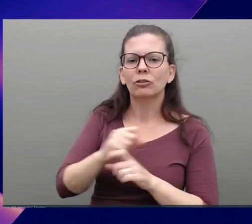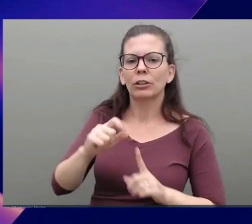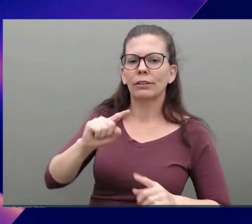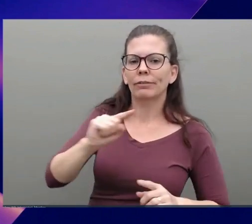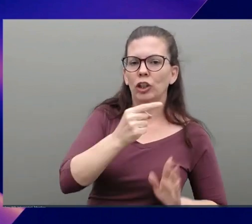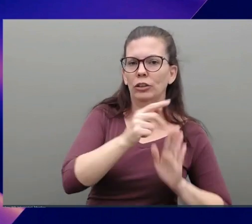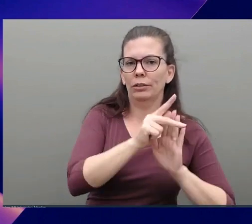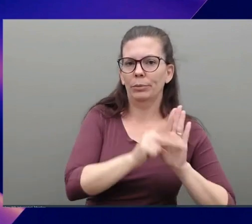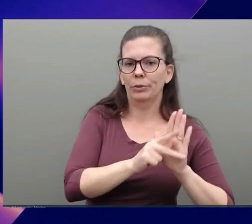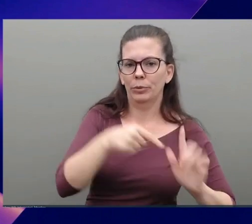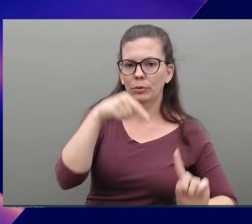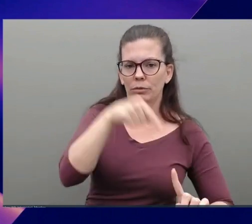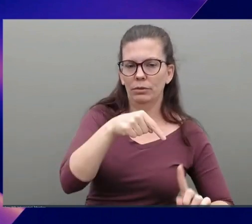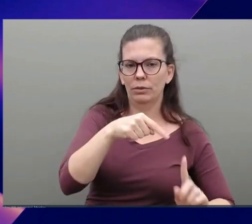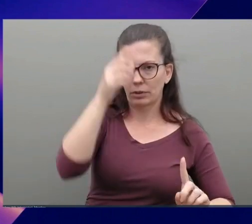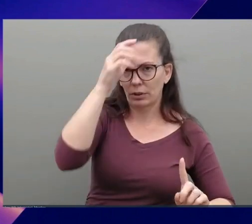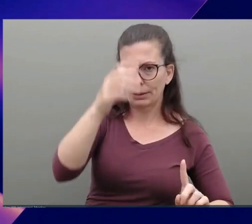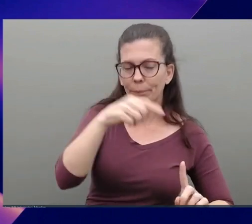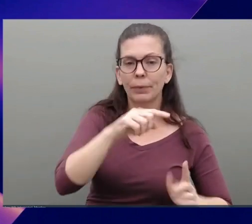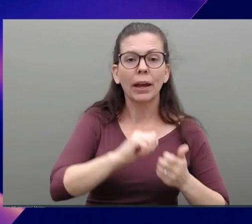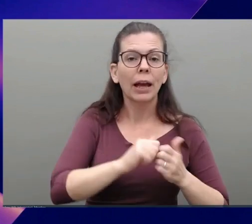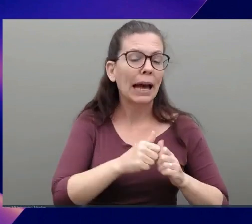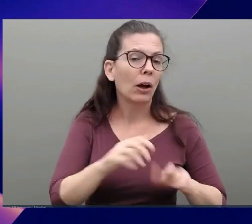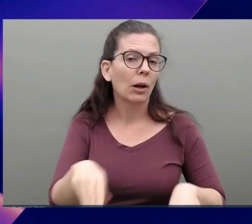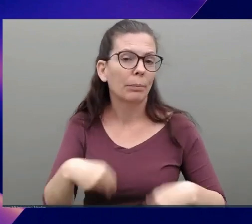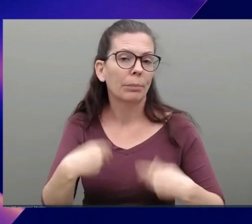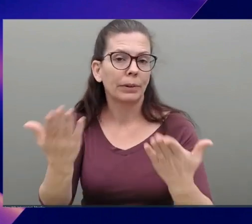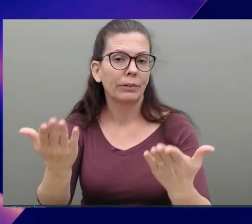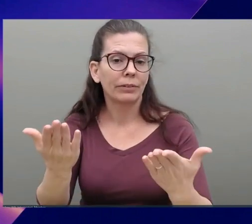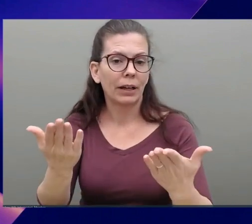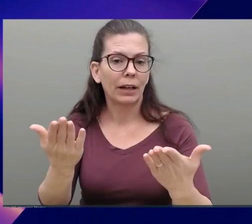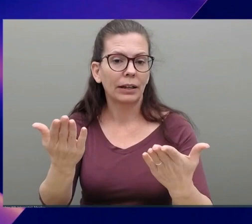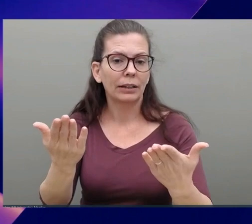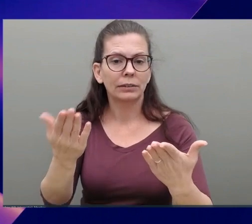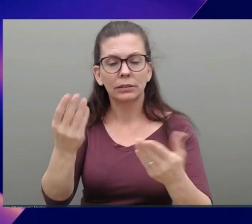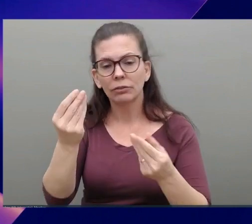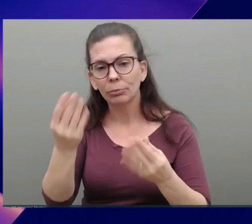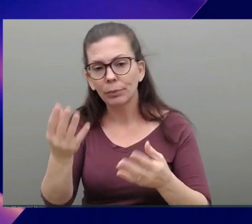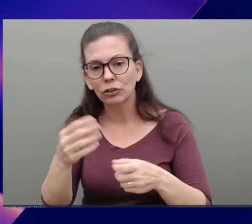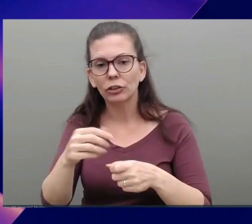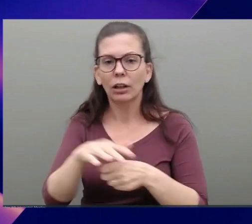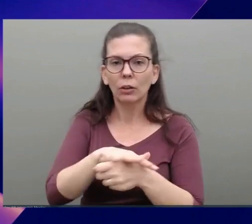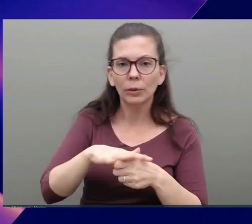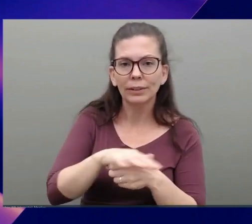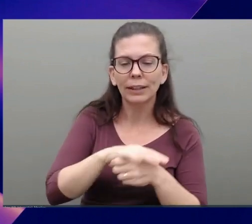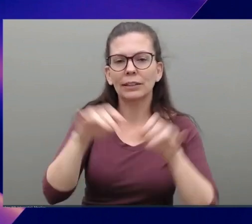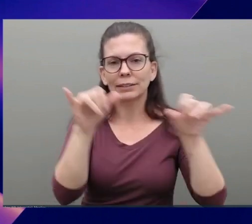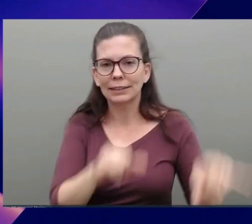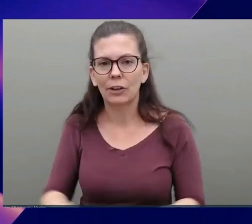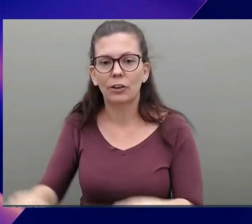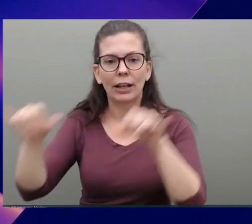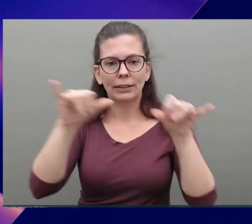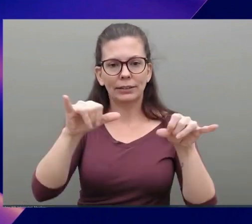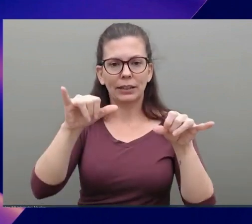in terms of how do we provide automation and standardization to do all the heavy lifting